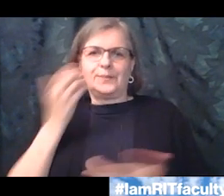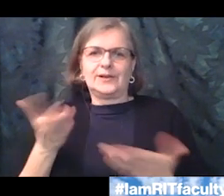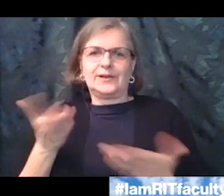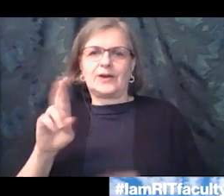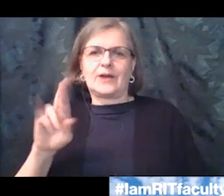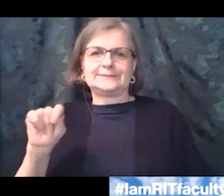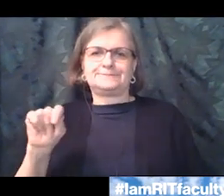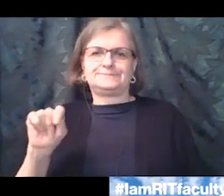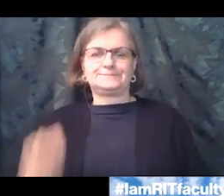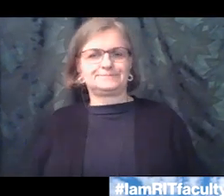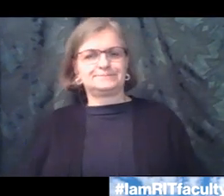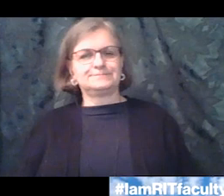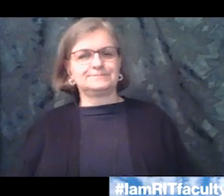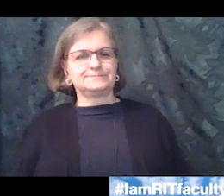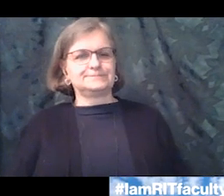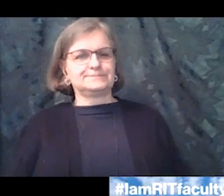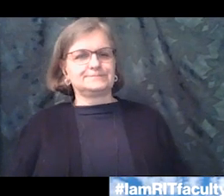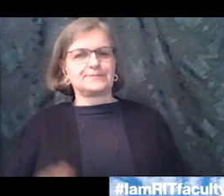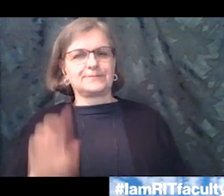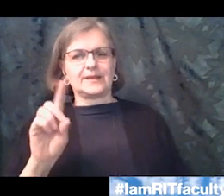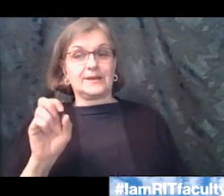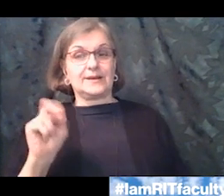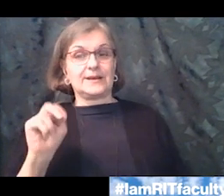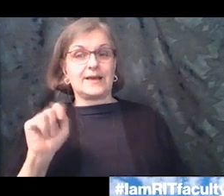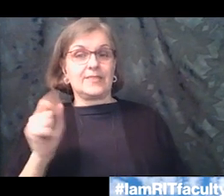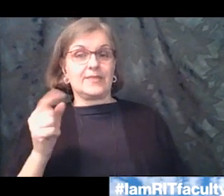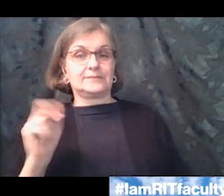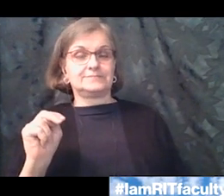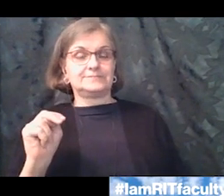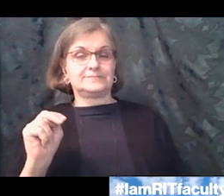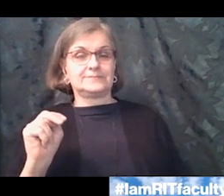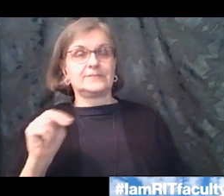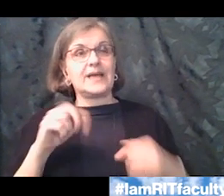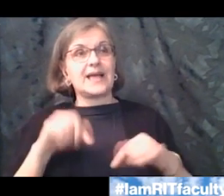That's great. I think as people begin to look further into RIT, particularly